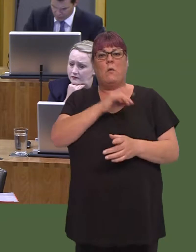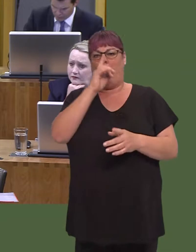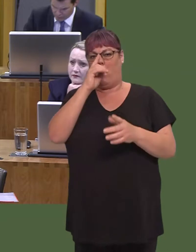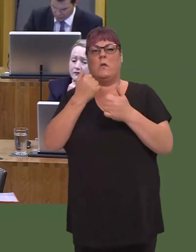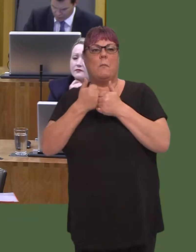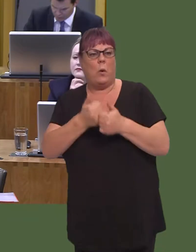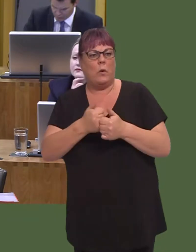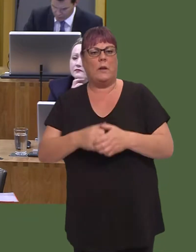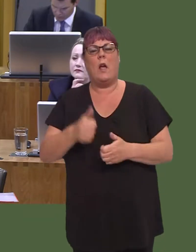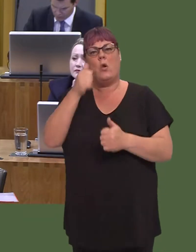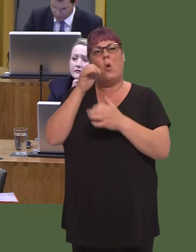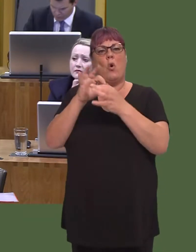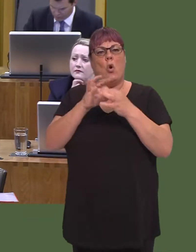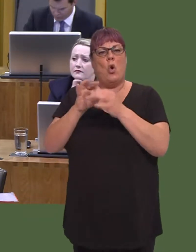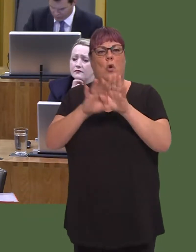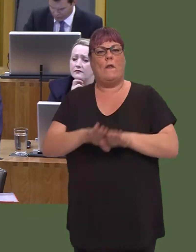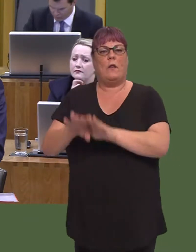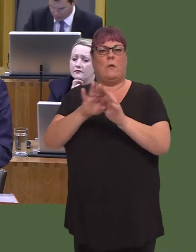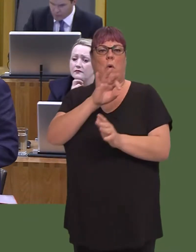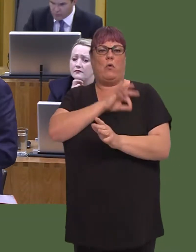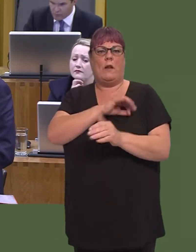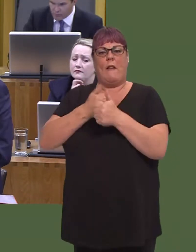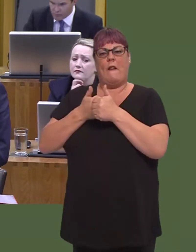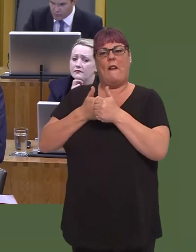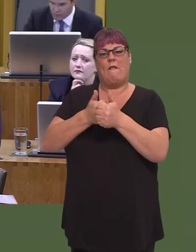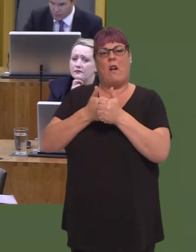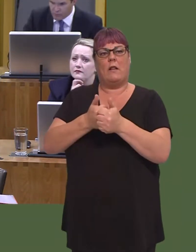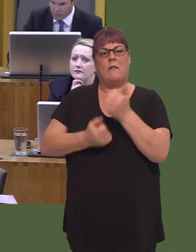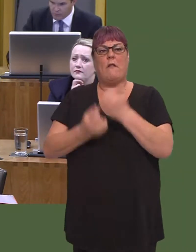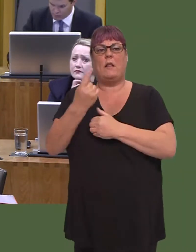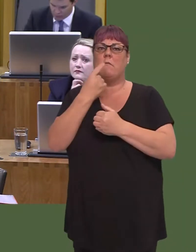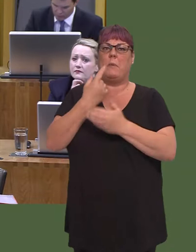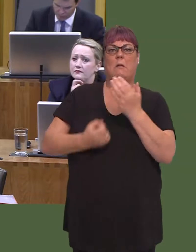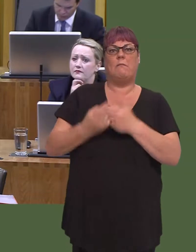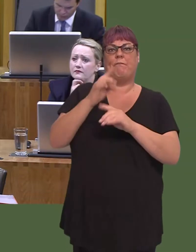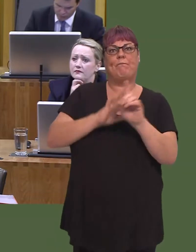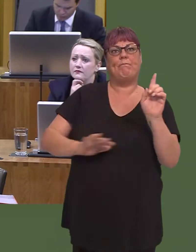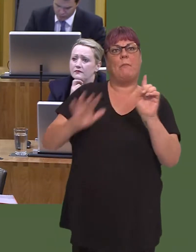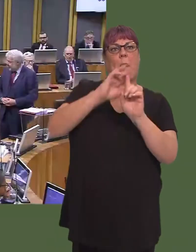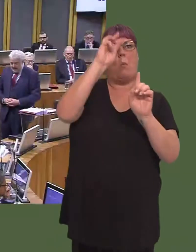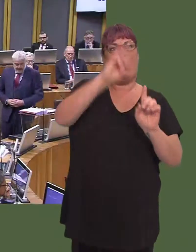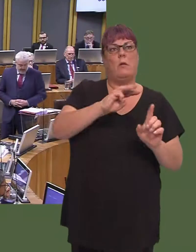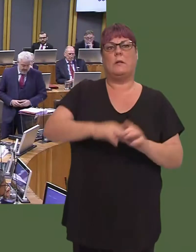Julie Morgan AM: 2. Pa gynlluniau sydd gan Lywodraeth Cymru i gefnogi prifysgolion Cymru?